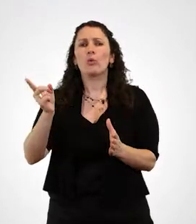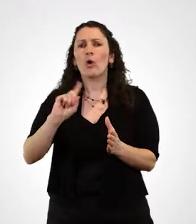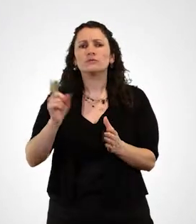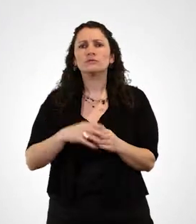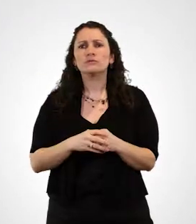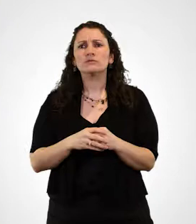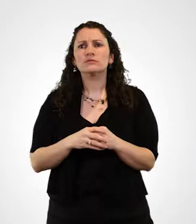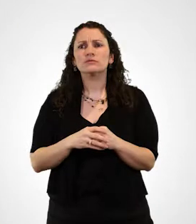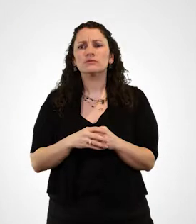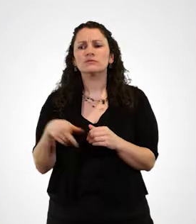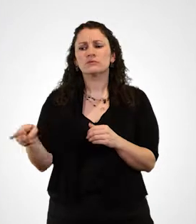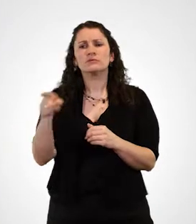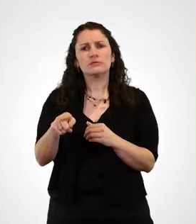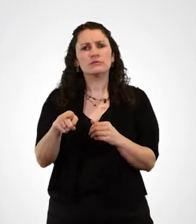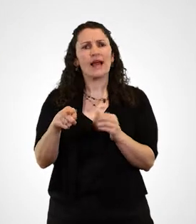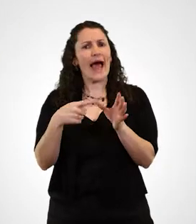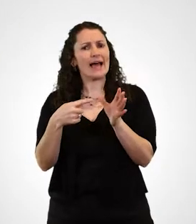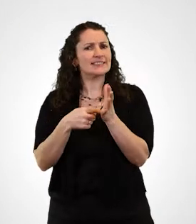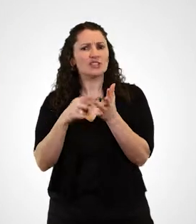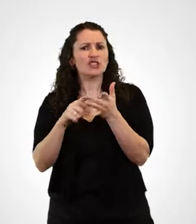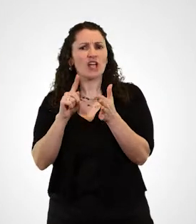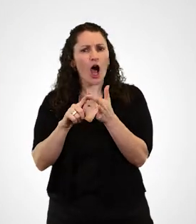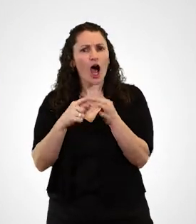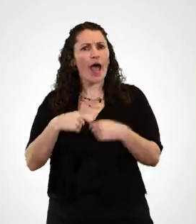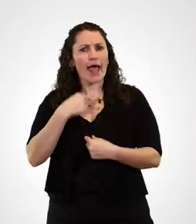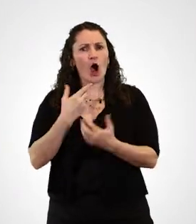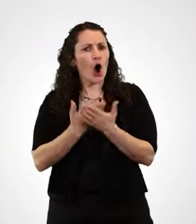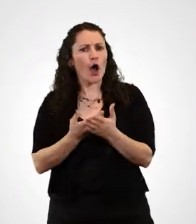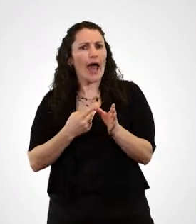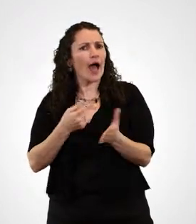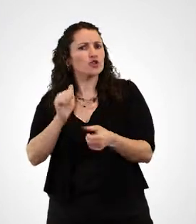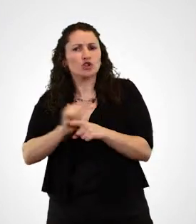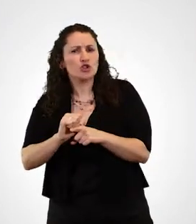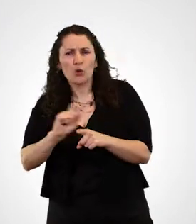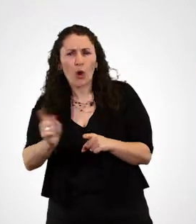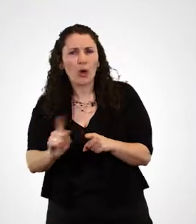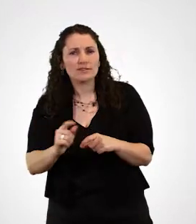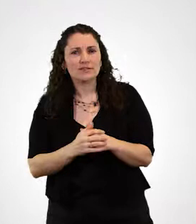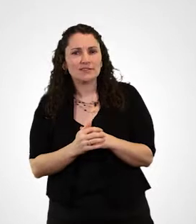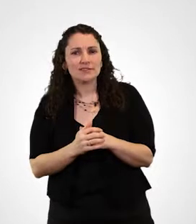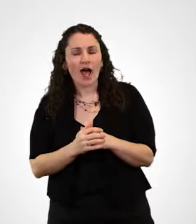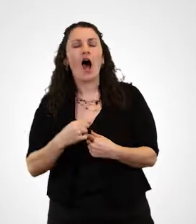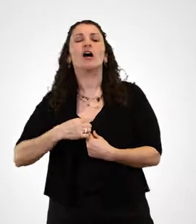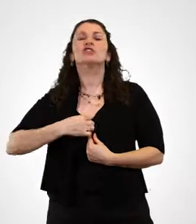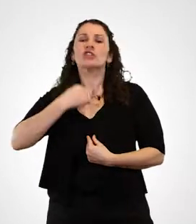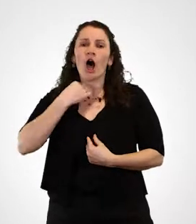A tie on a box. CHILD: A box.